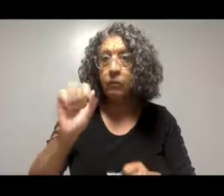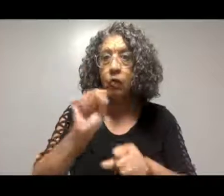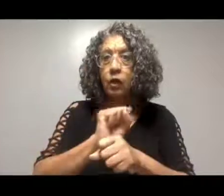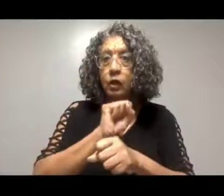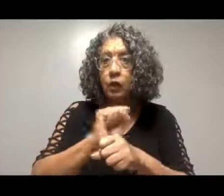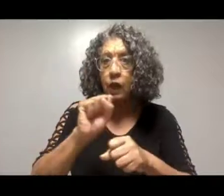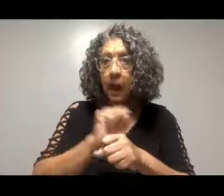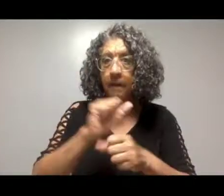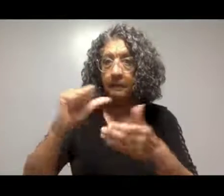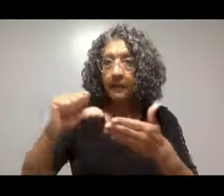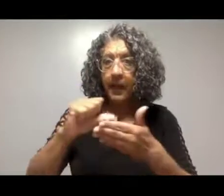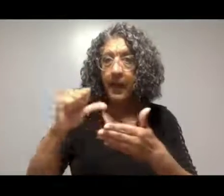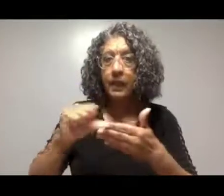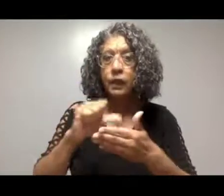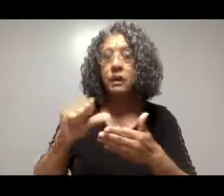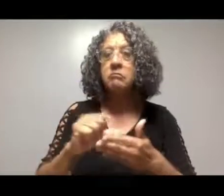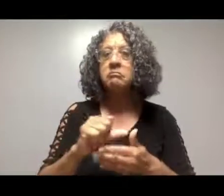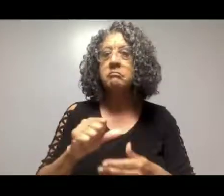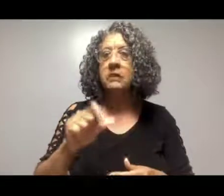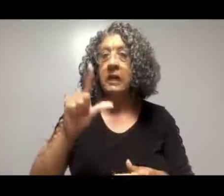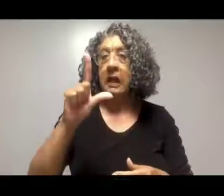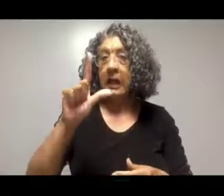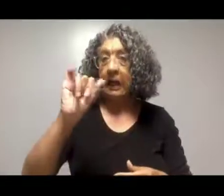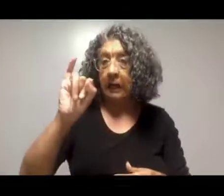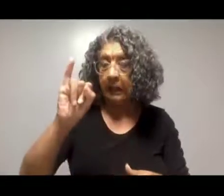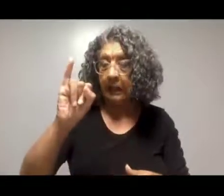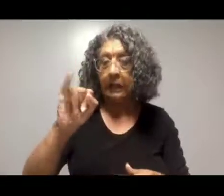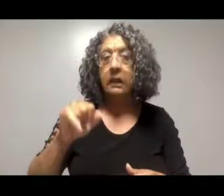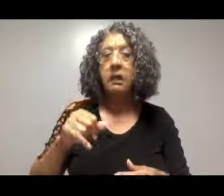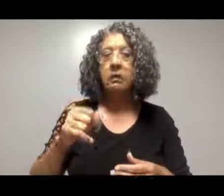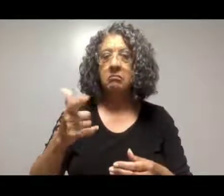or Facebook job page, LinkedIn.